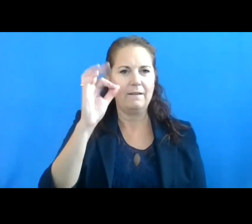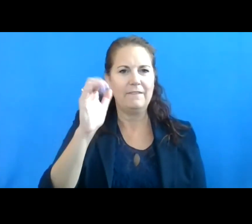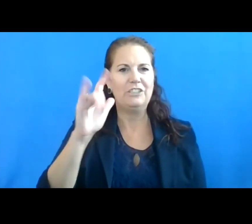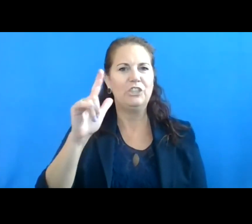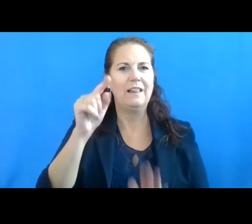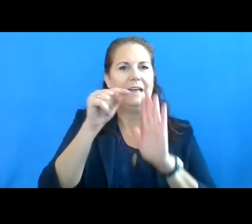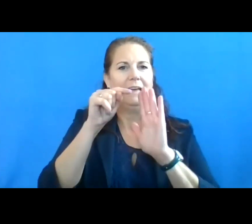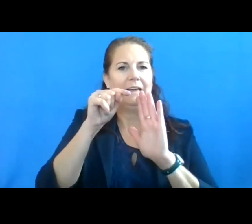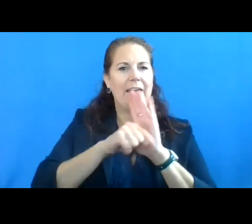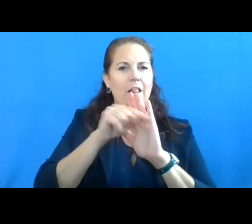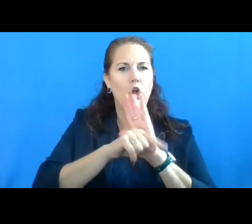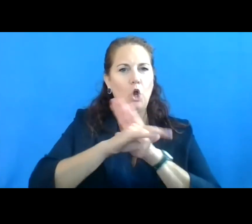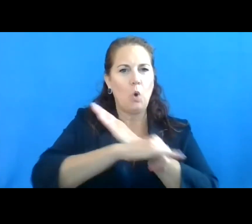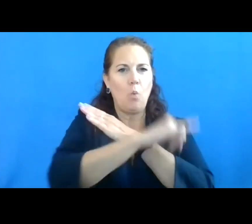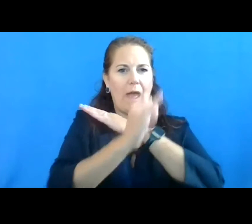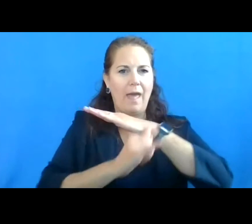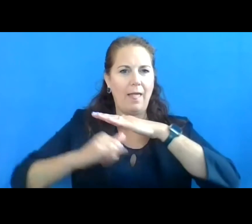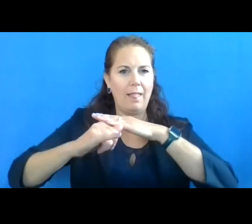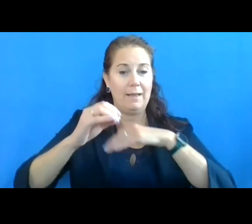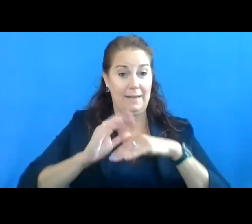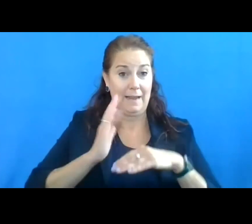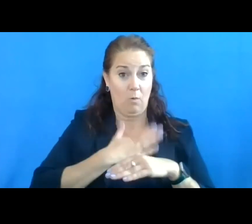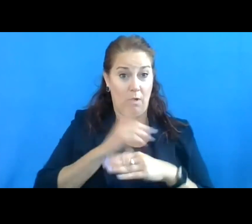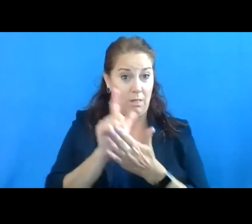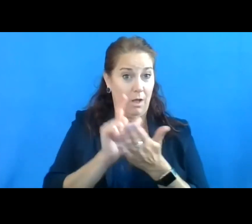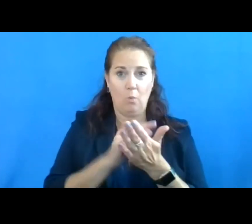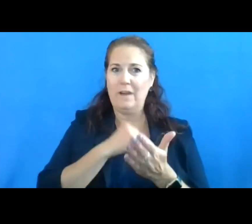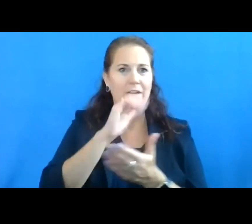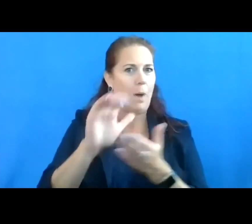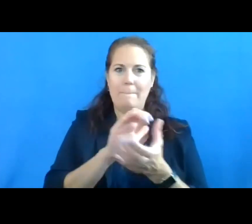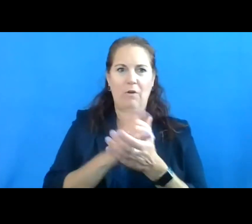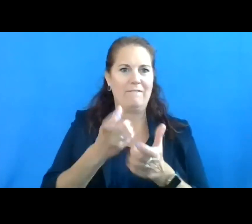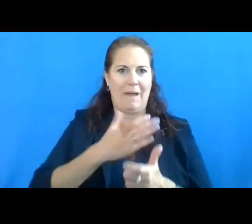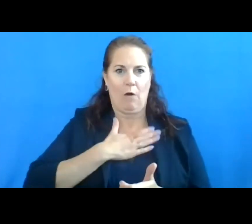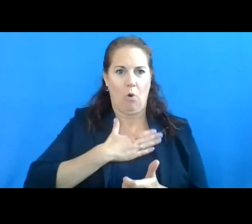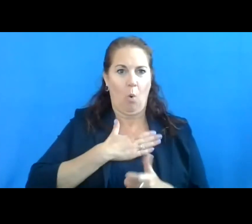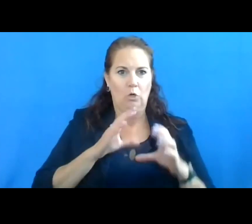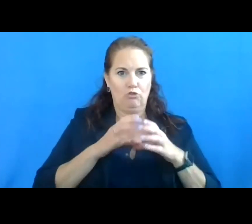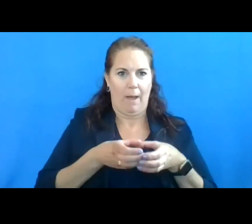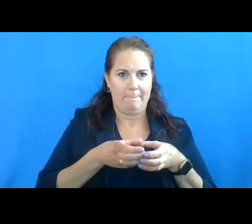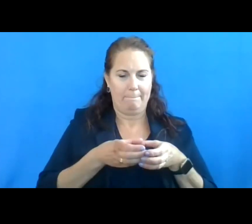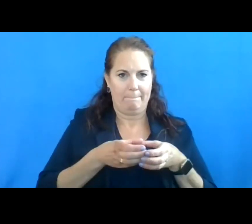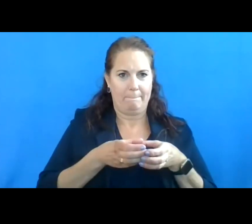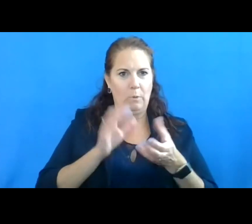And in our law we don't marry from our own tribe. Why is that important?